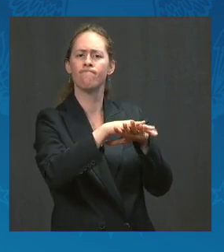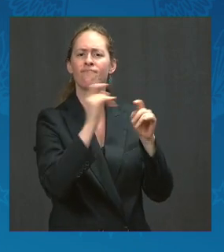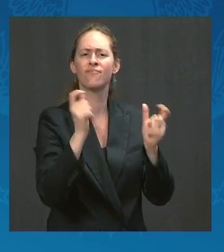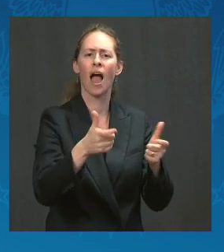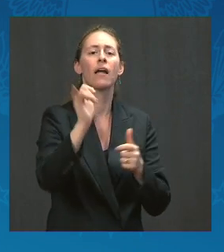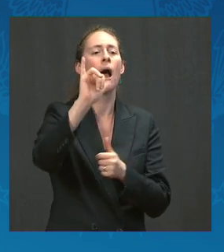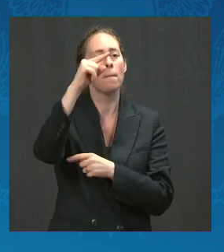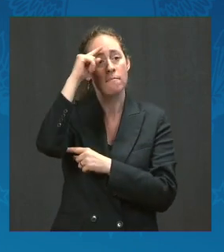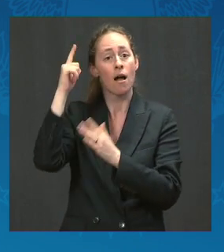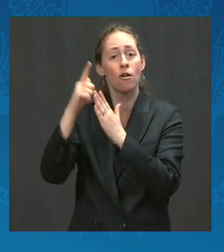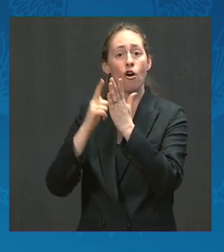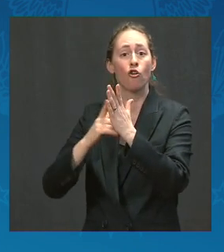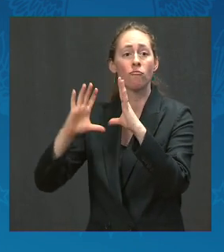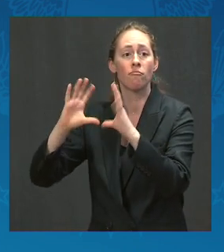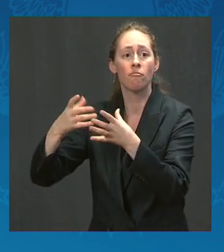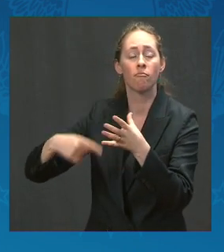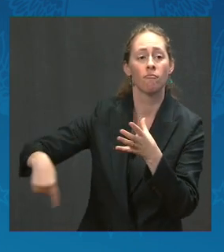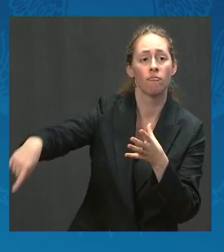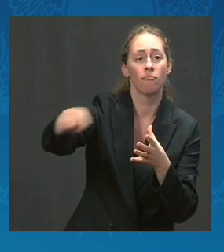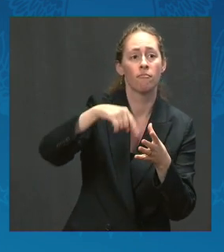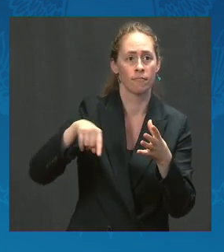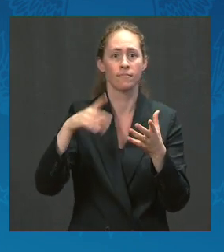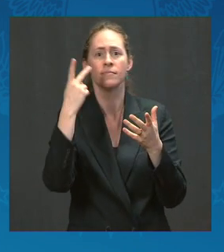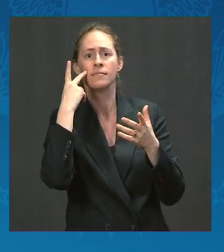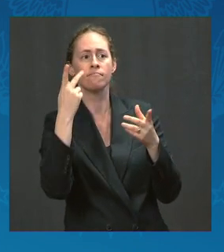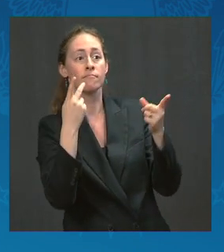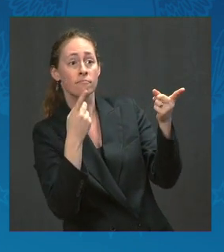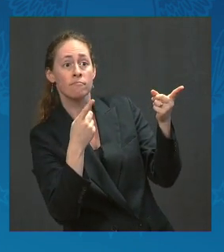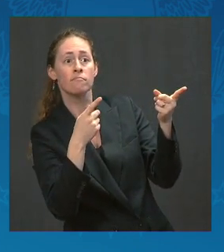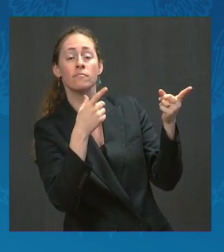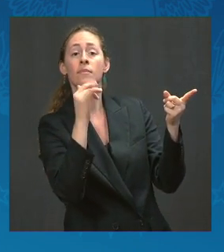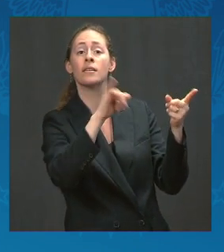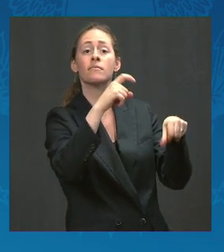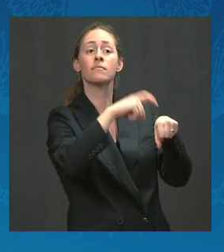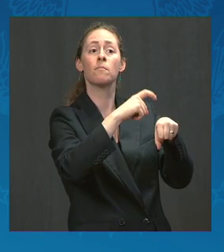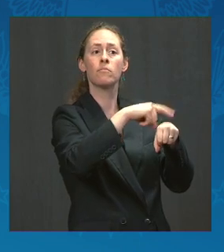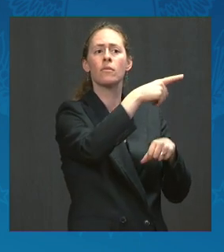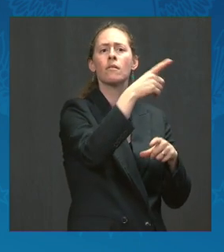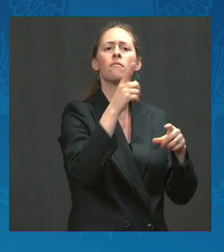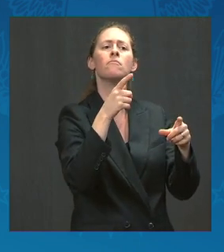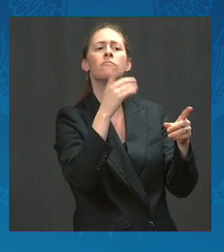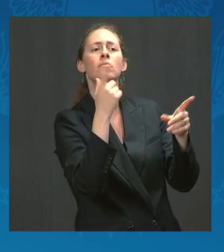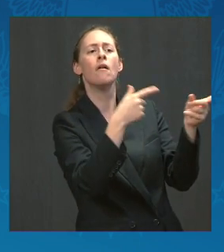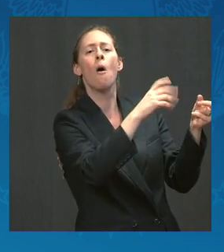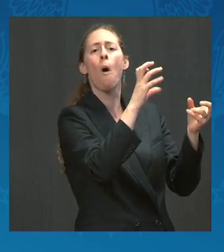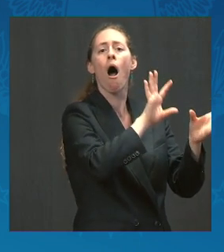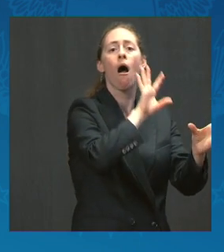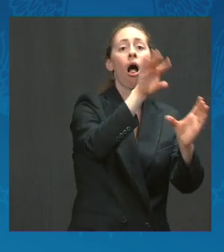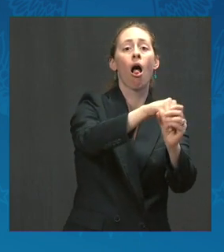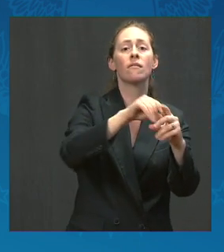other legal associations, the founders created this one.